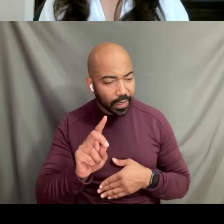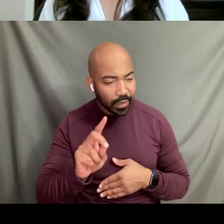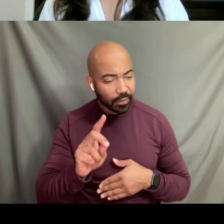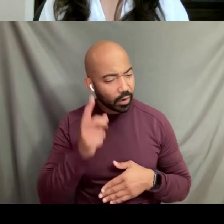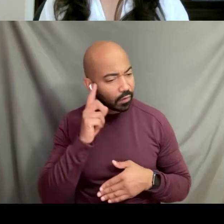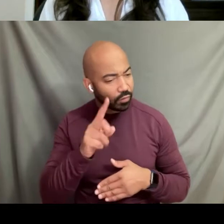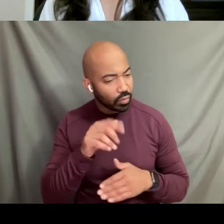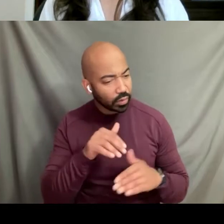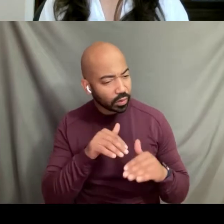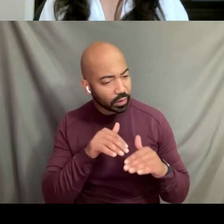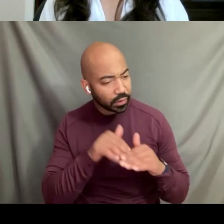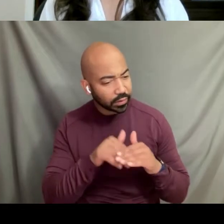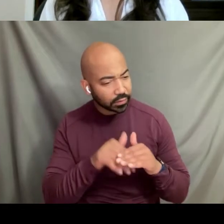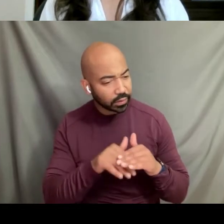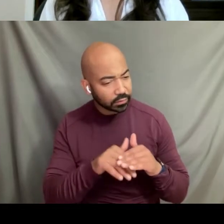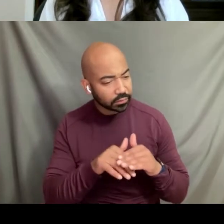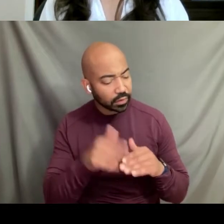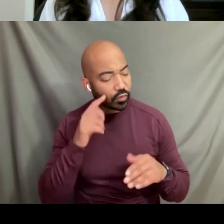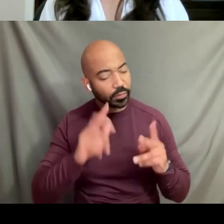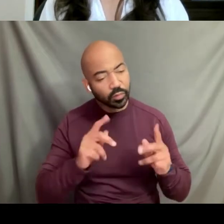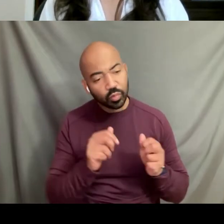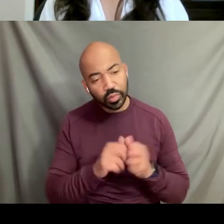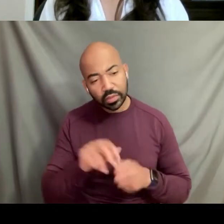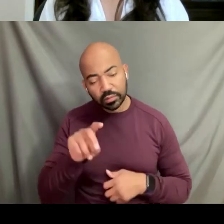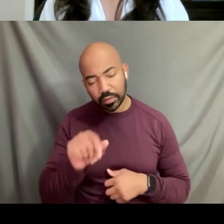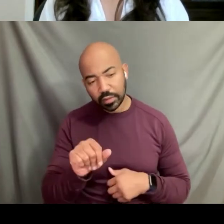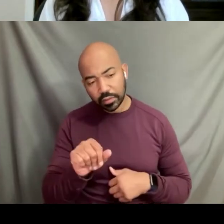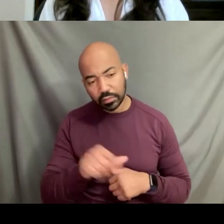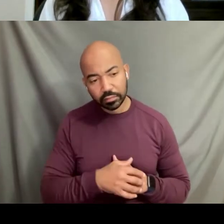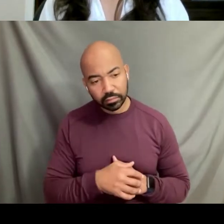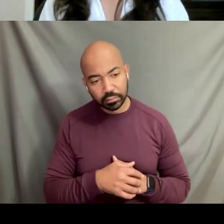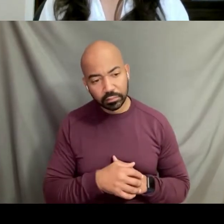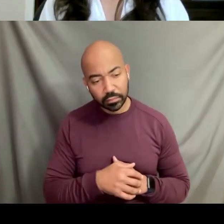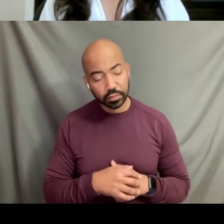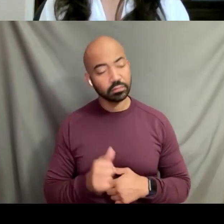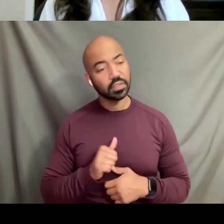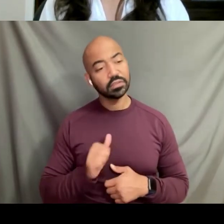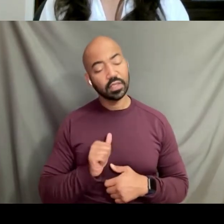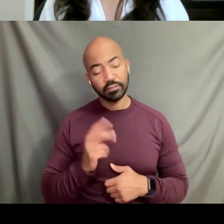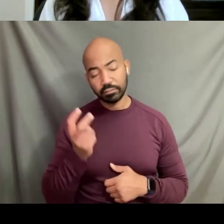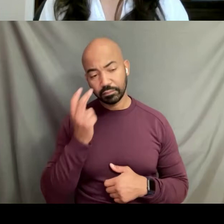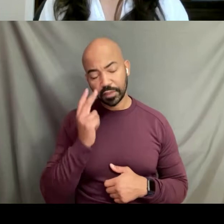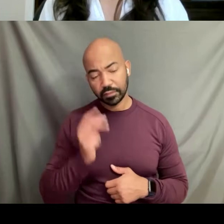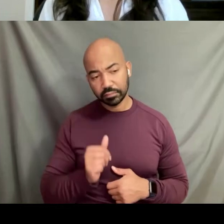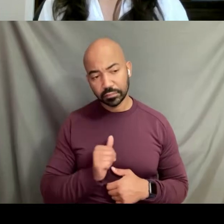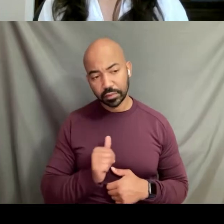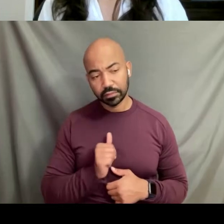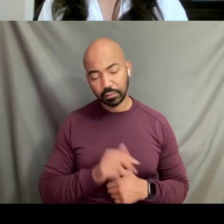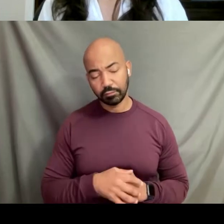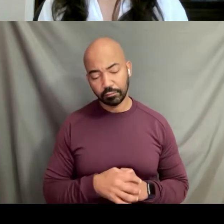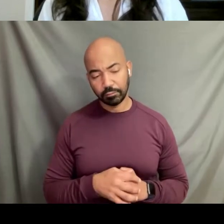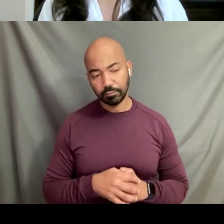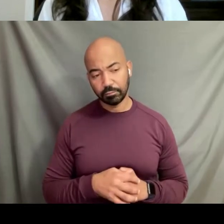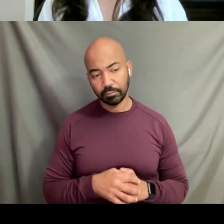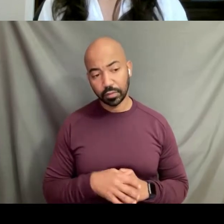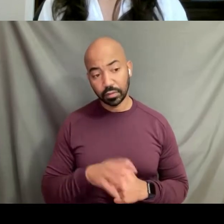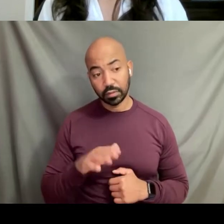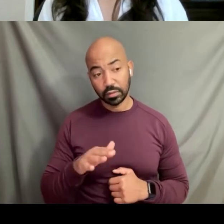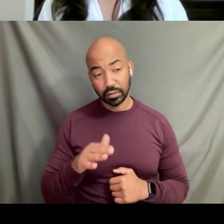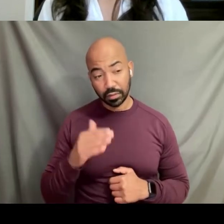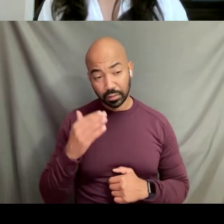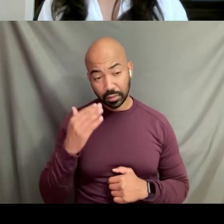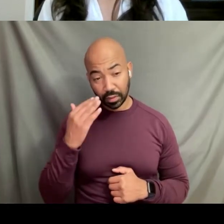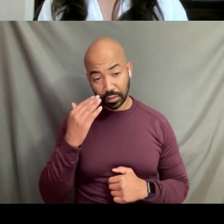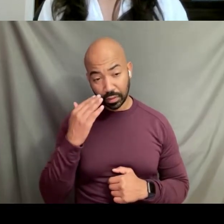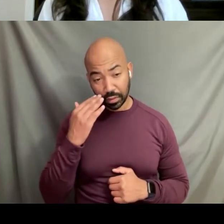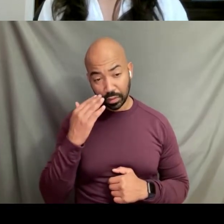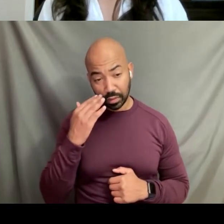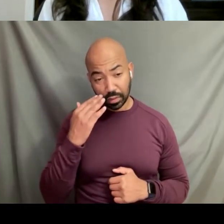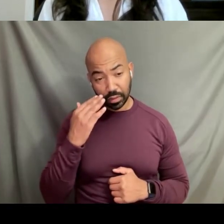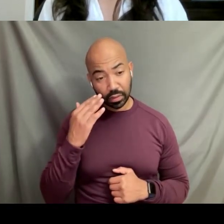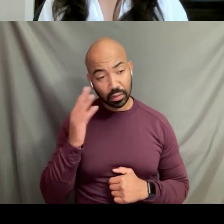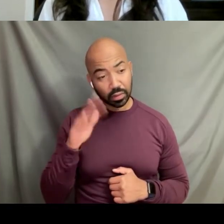disabilities. I am blind. I know that I have already acquired a Master's degree in the U.S.